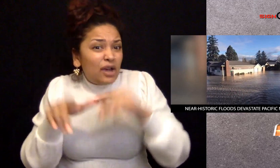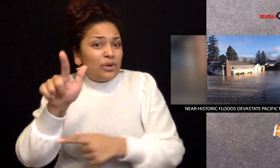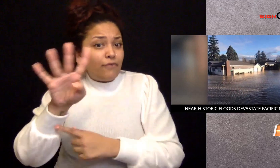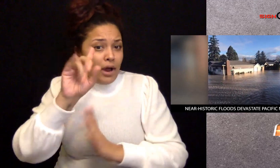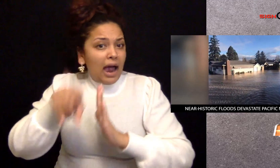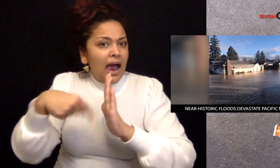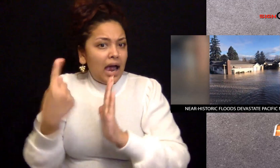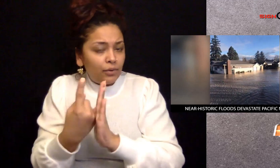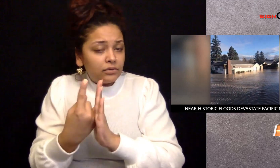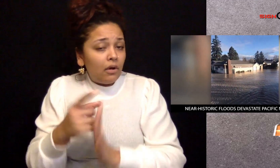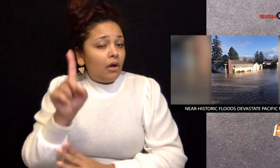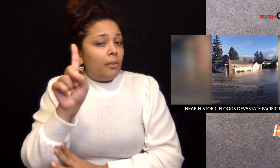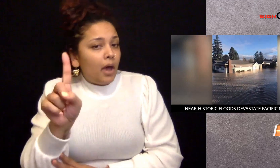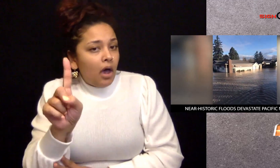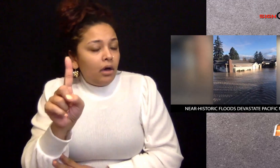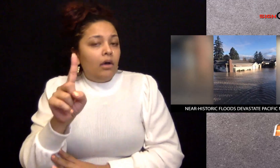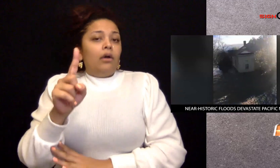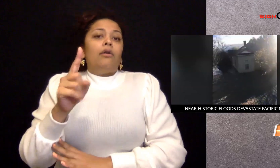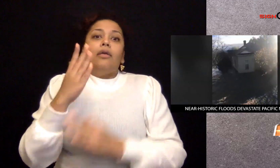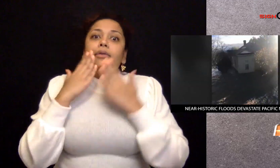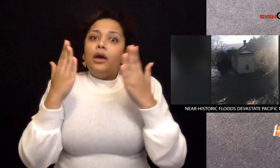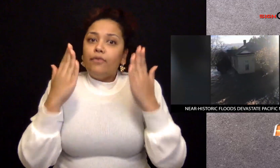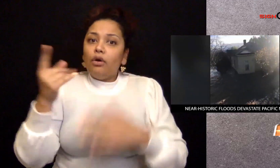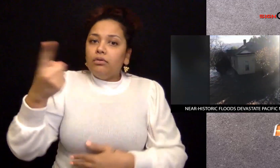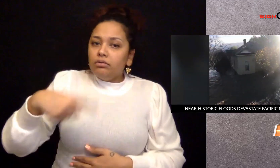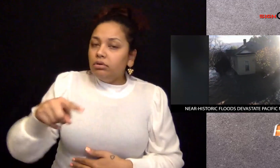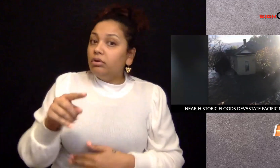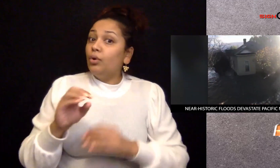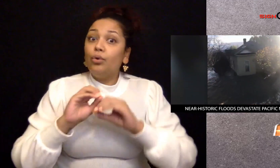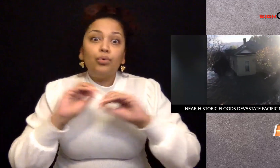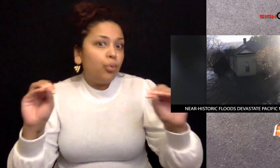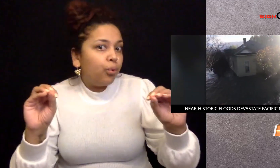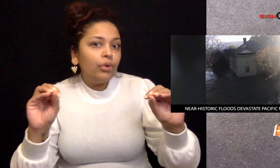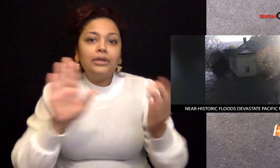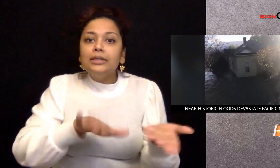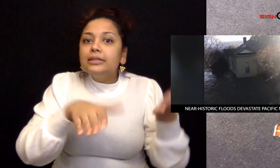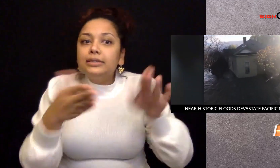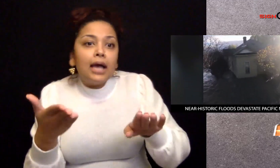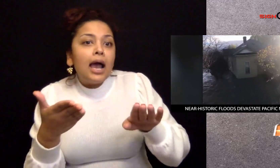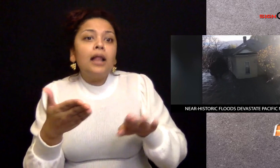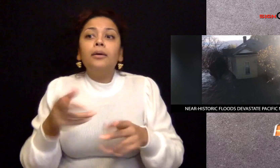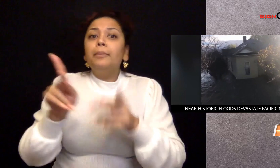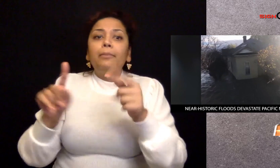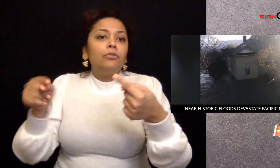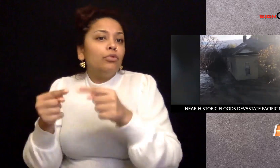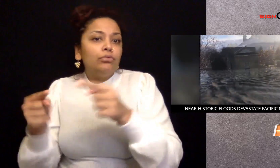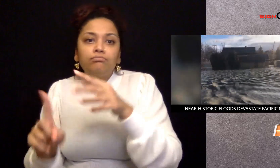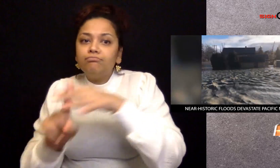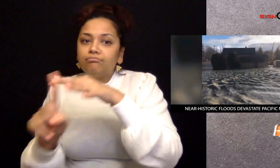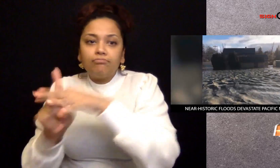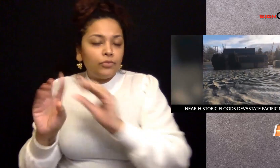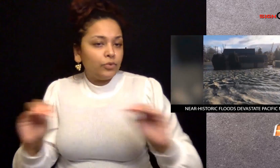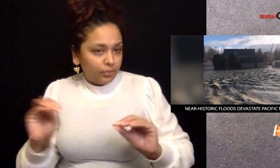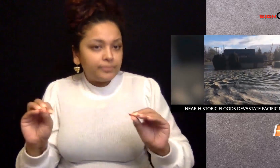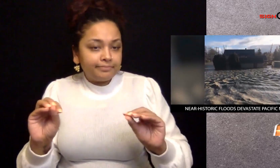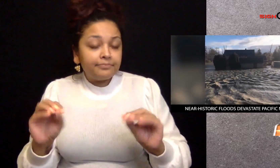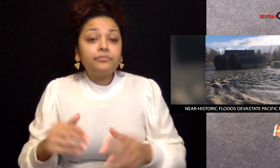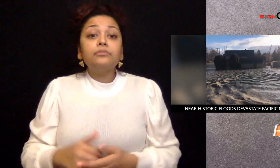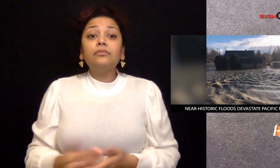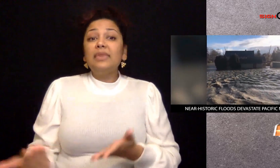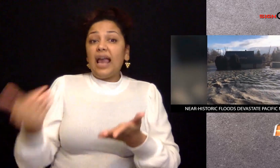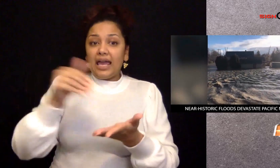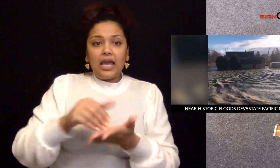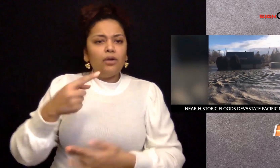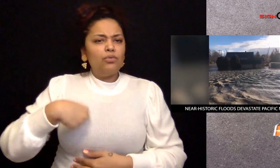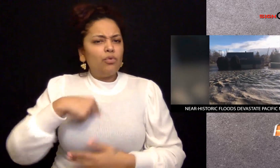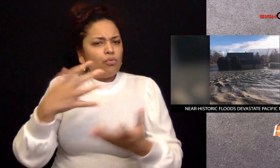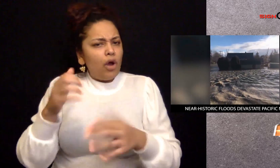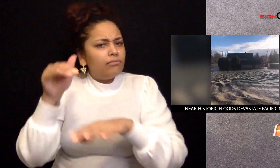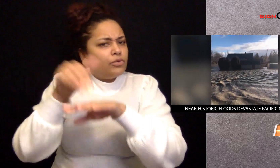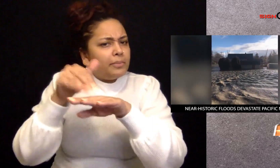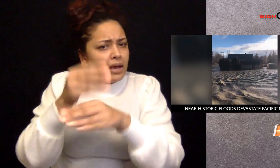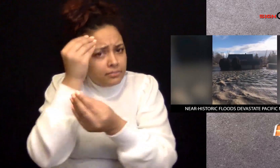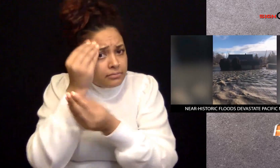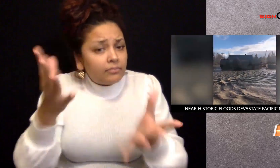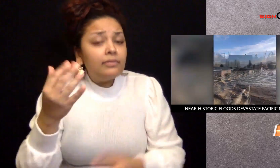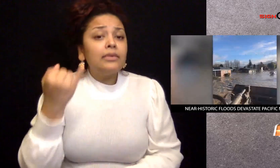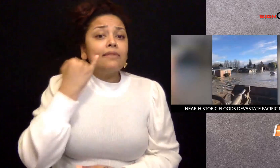more than 24 hours but thankfully there've been no deaths or injuries reported again